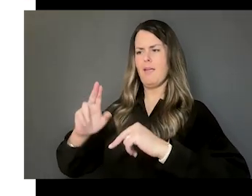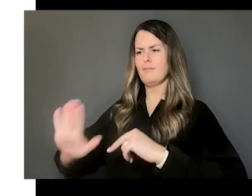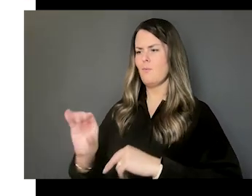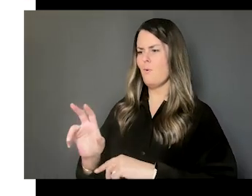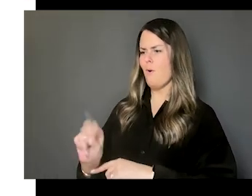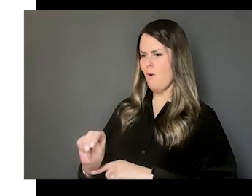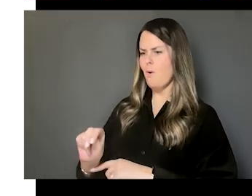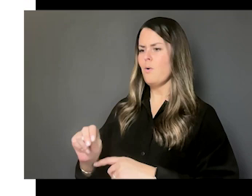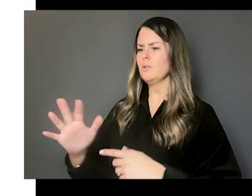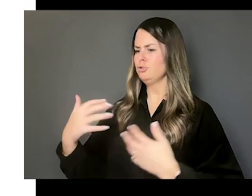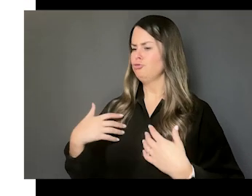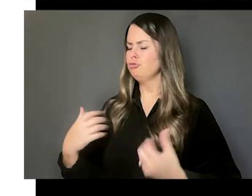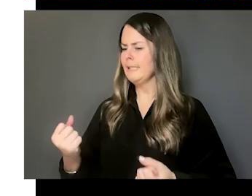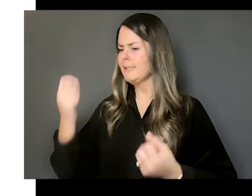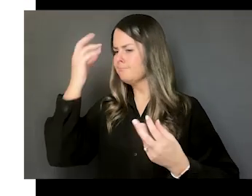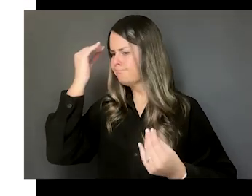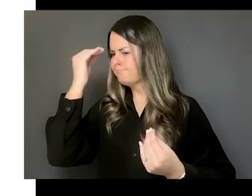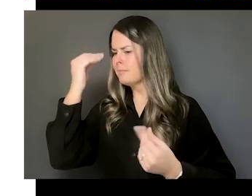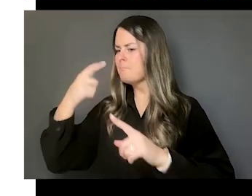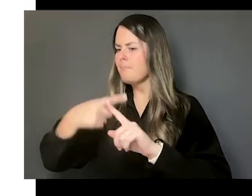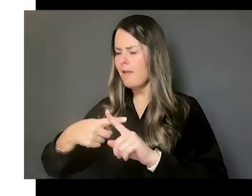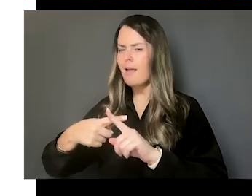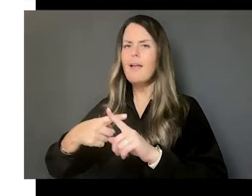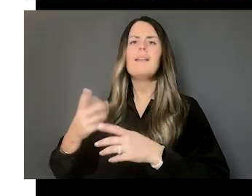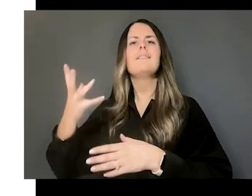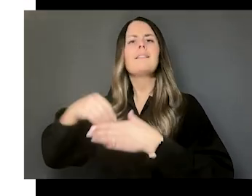and collective strengths while engaging in grade level mathematics.